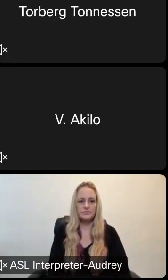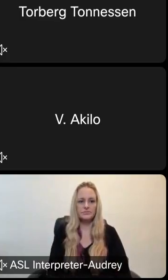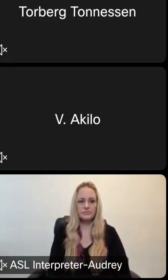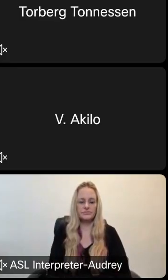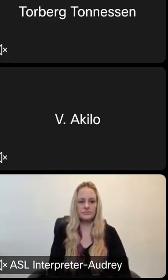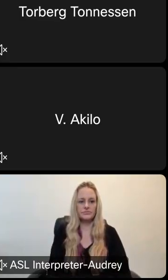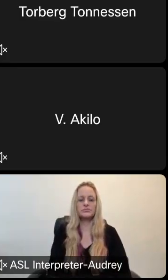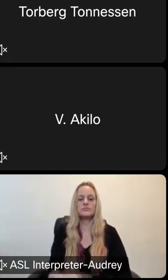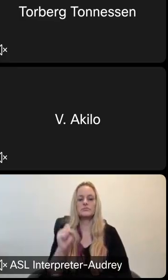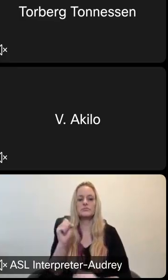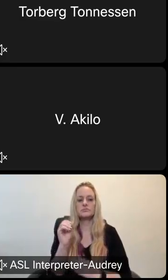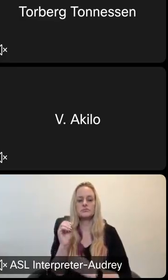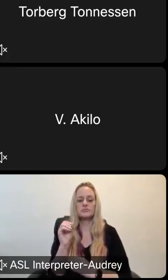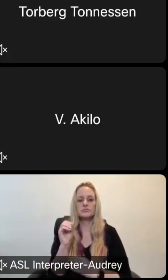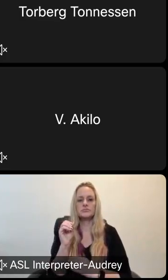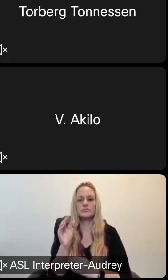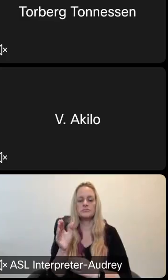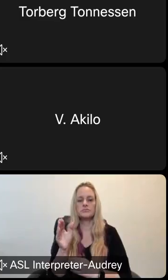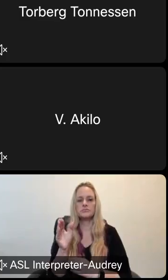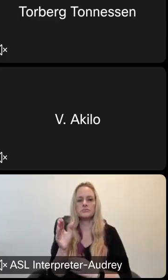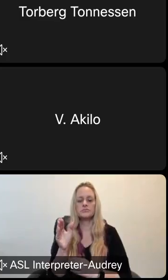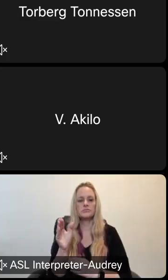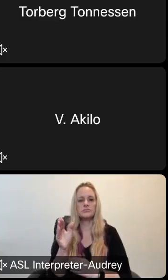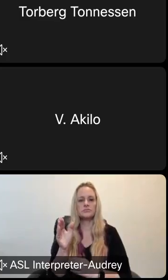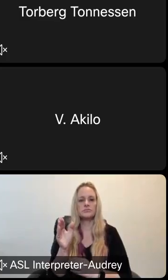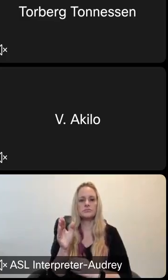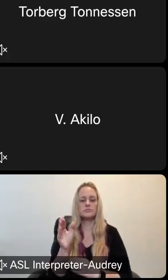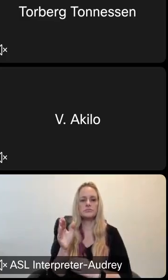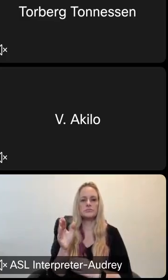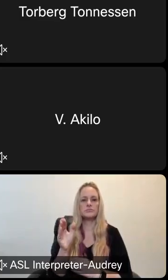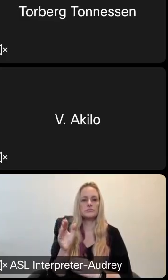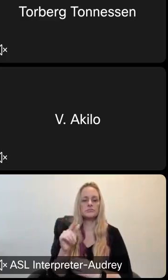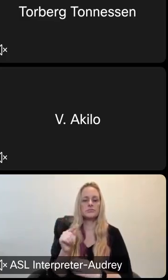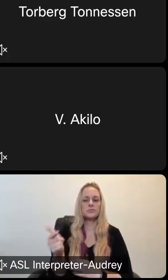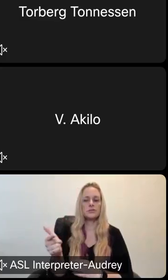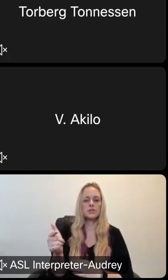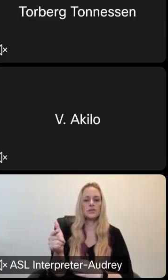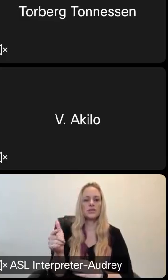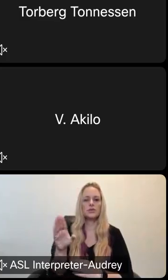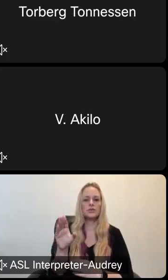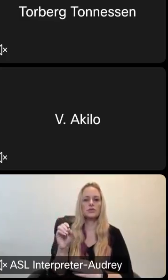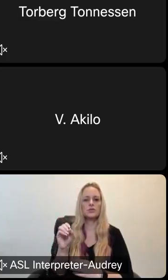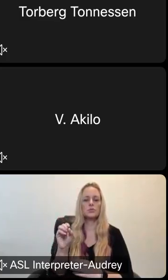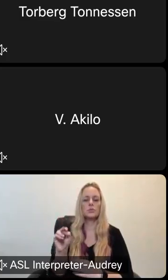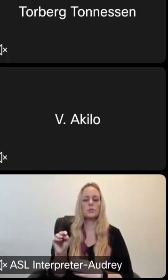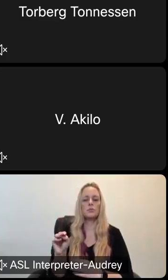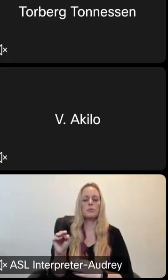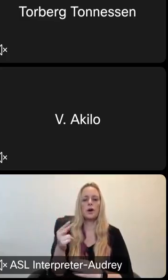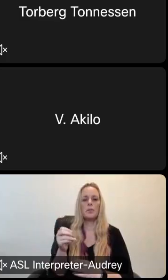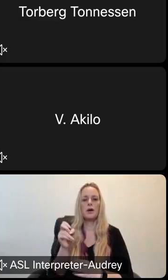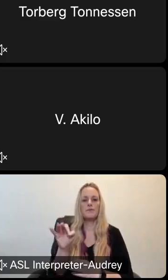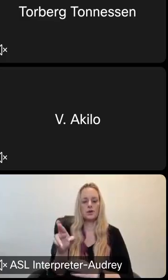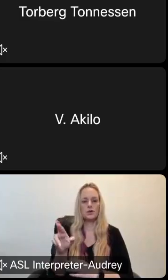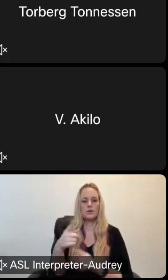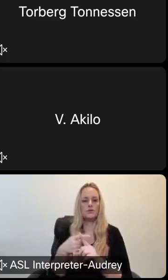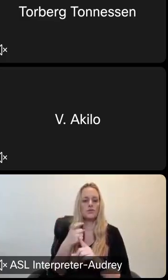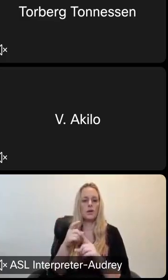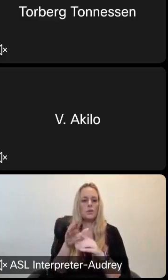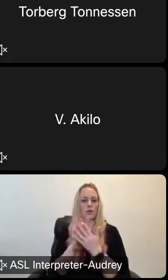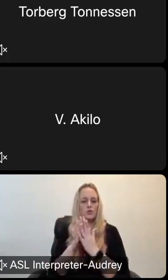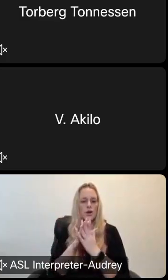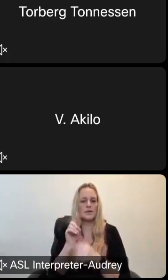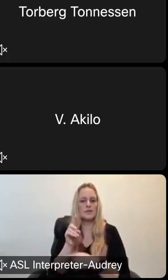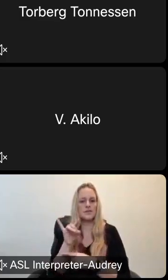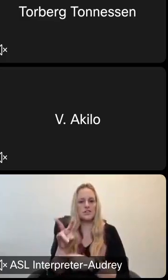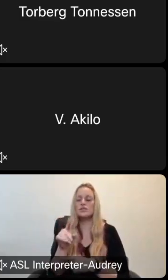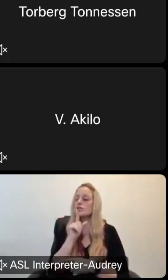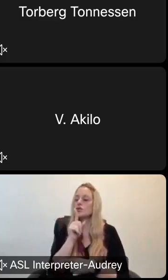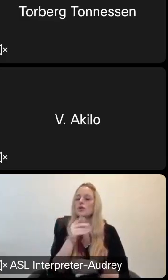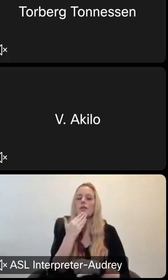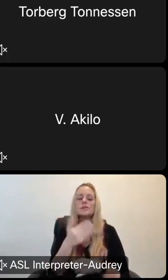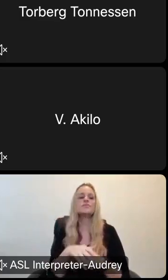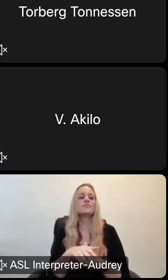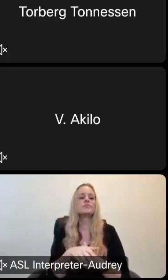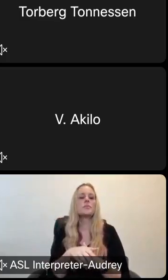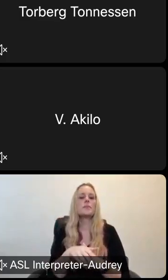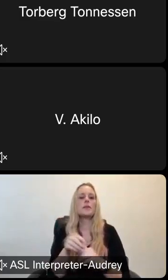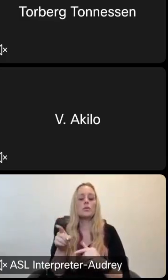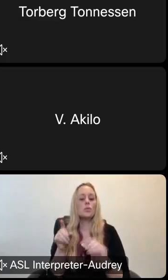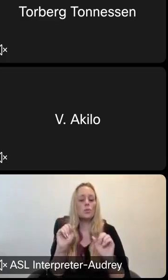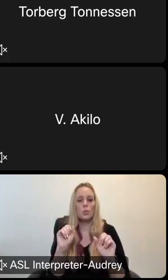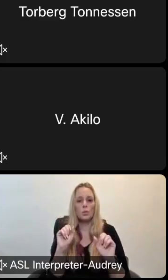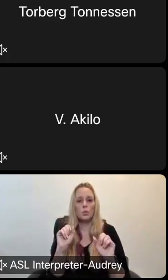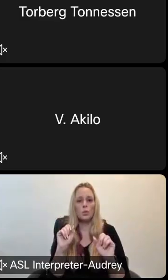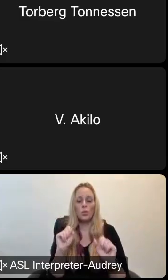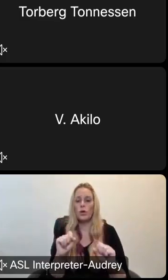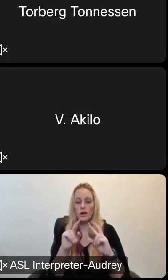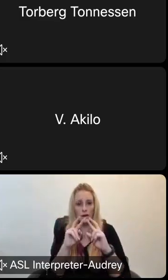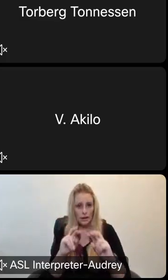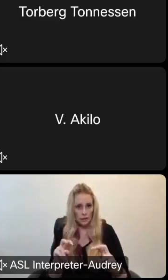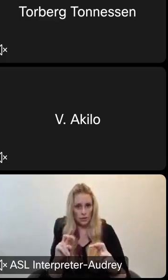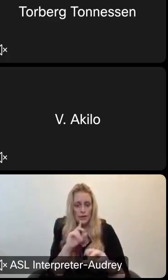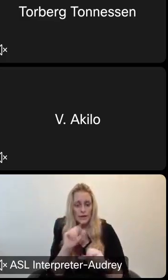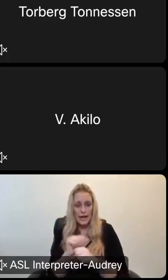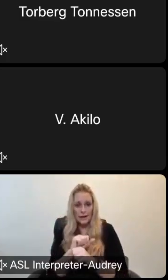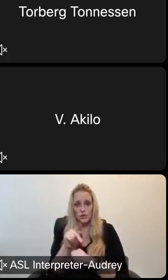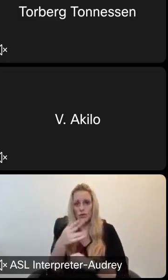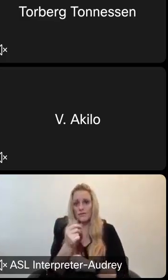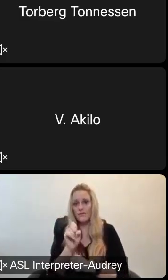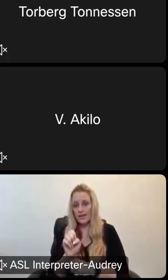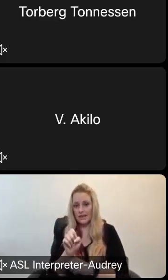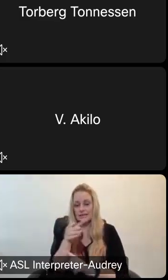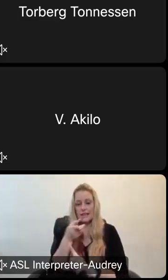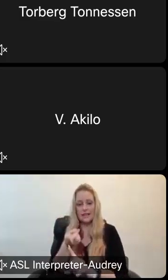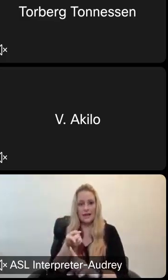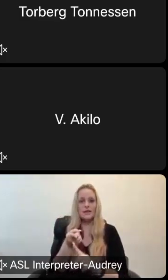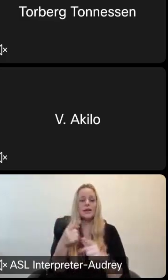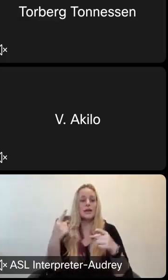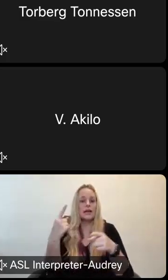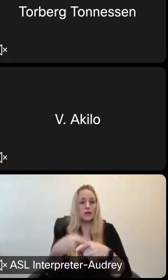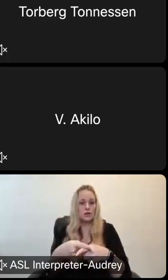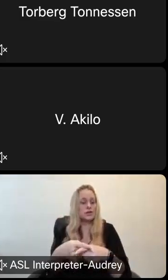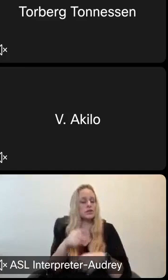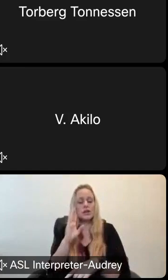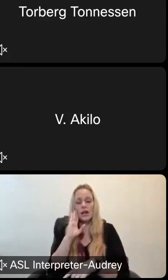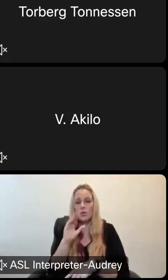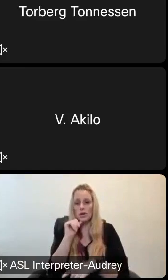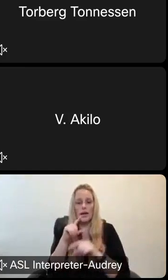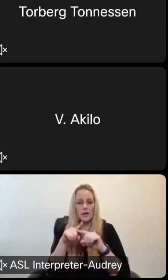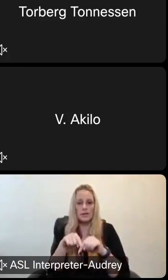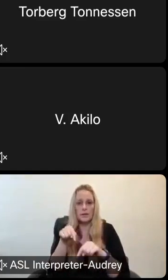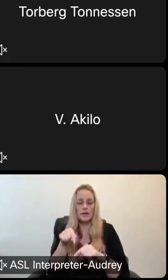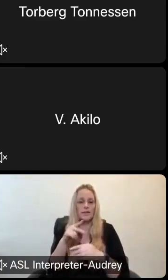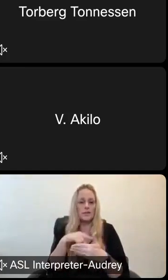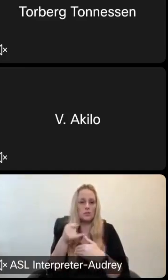So I'm gonna defer that to miss Clear Bombaffer and for my traffic division. Sure, thanks Robertic. I'll just say we can take a deeper look at the actual phasing at this intersection. It won't be dependent on this project although the countdown.